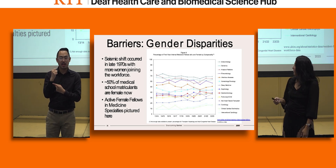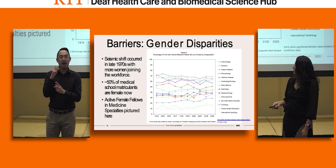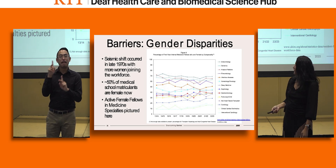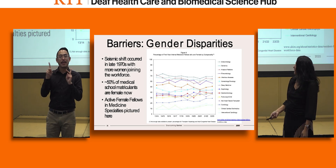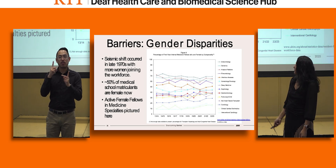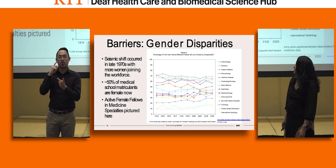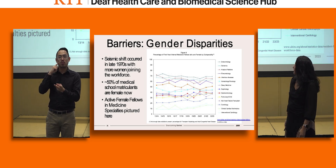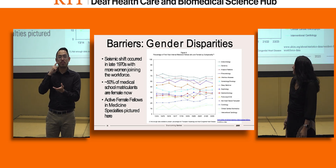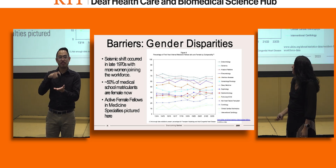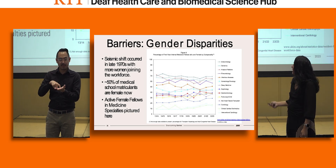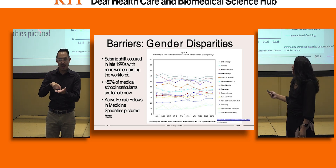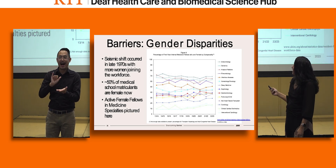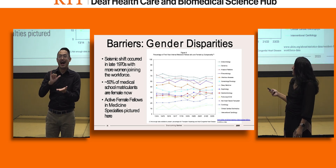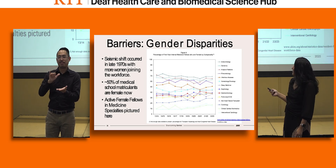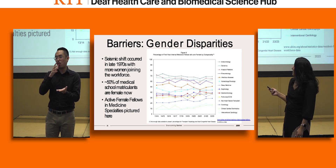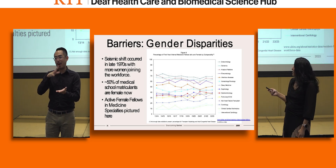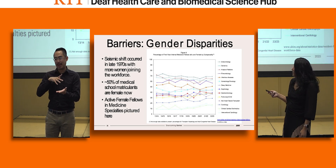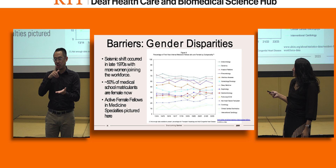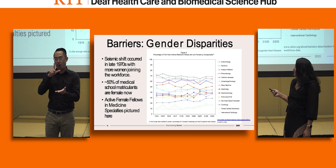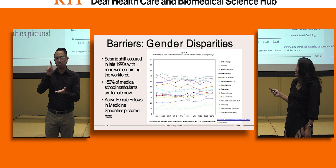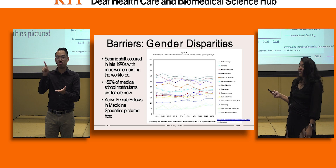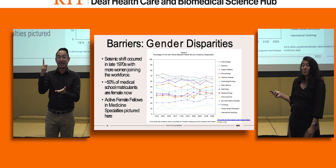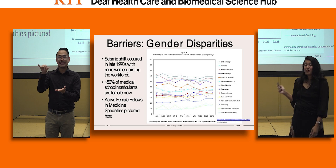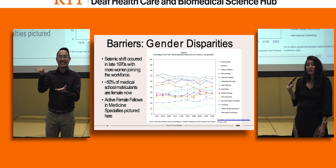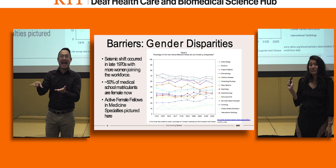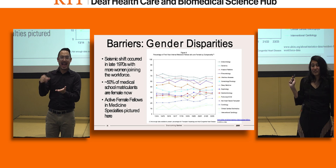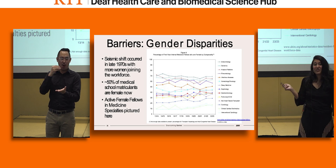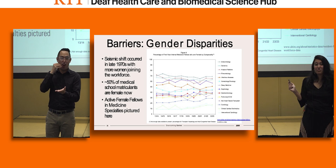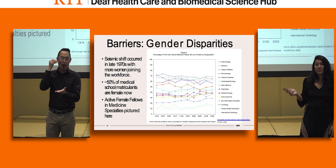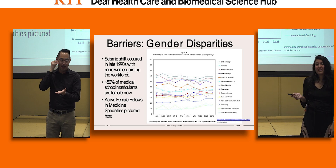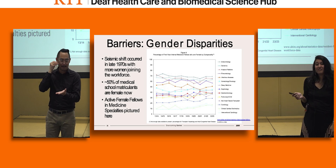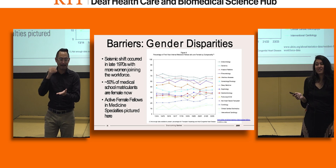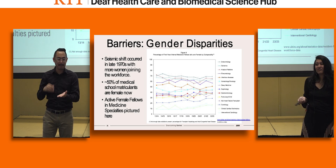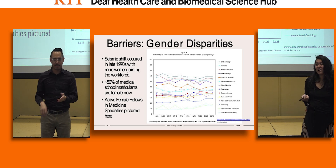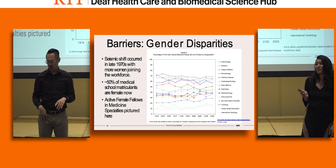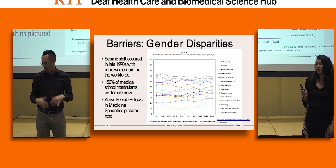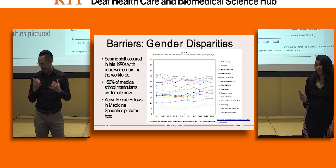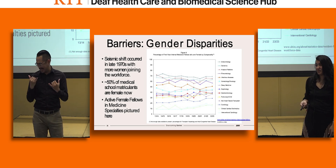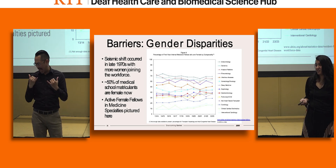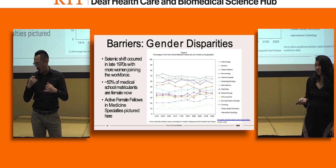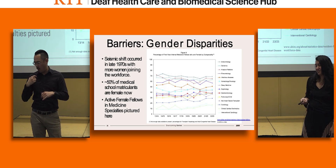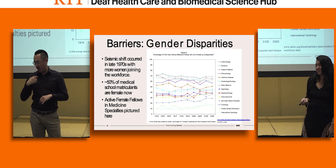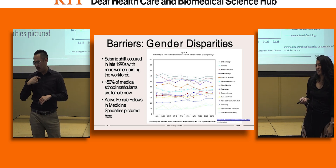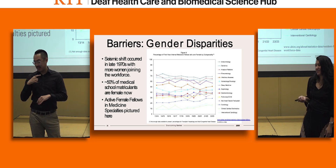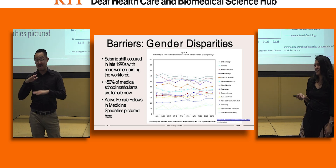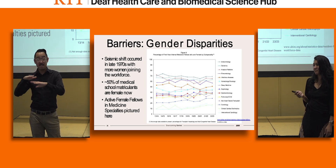all over the country. Nowadays, almost 50%, if not greater,